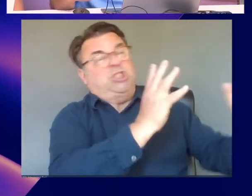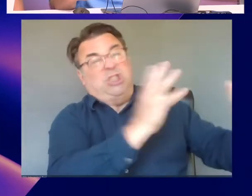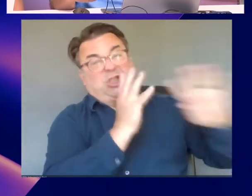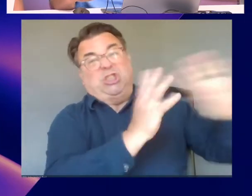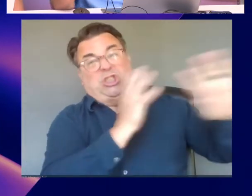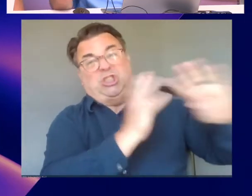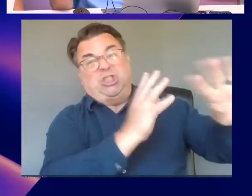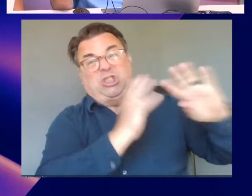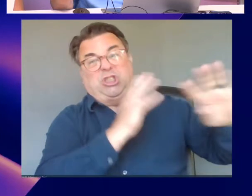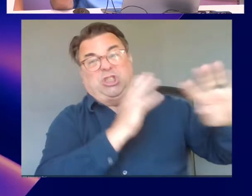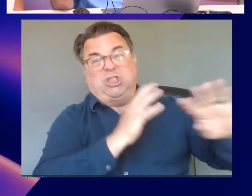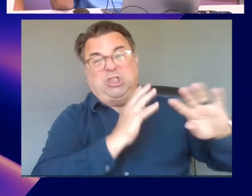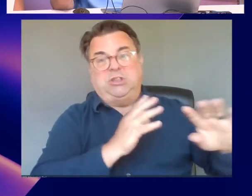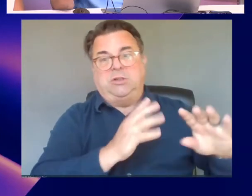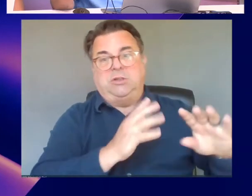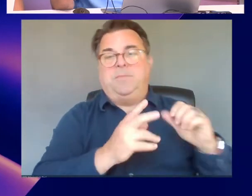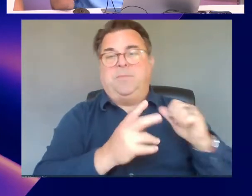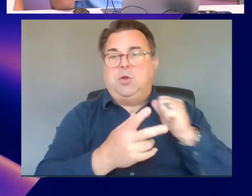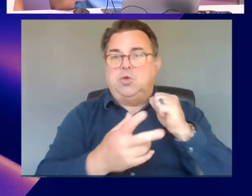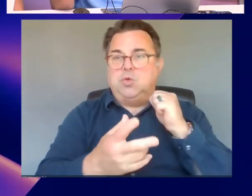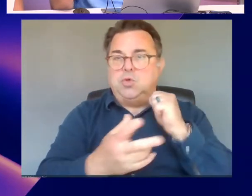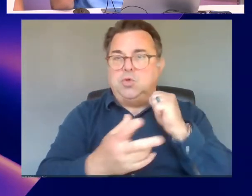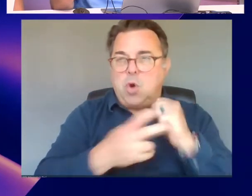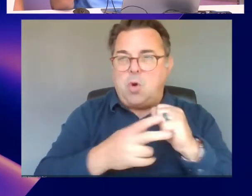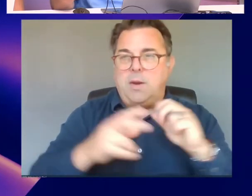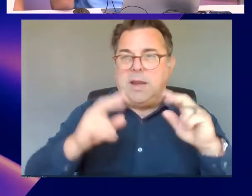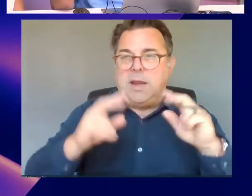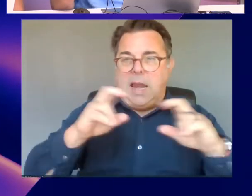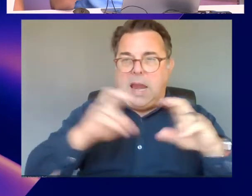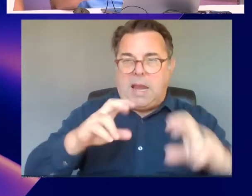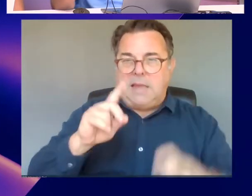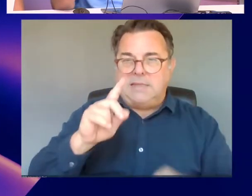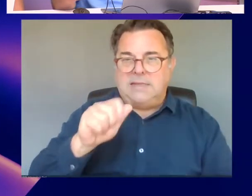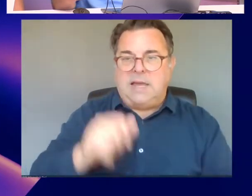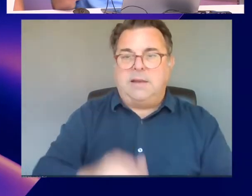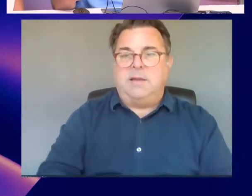and you need to replay the data, right? You don't want to have the data, right,